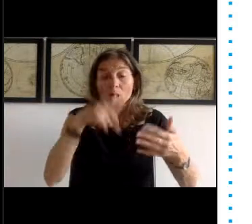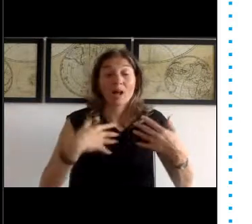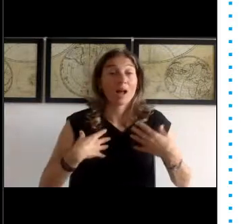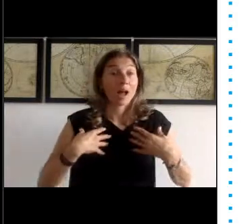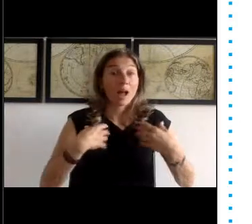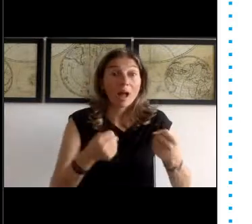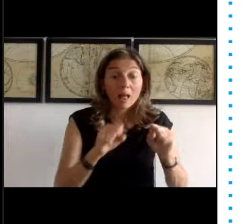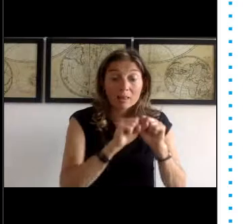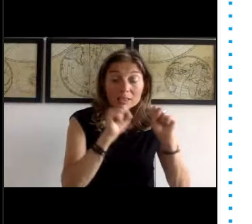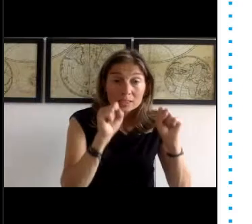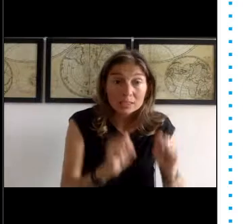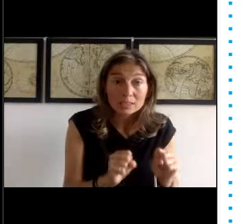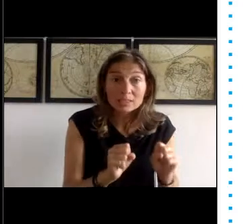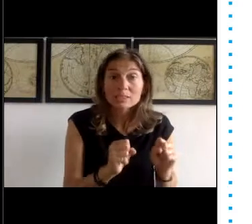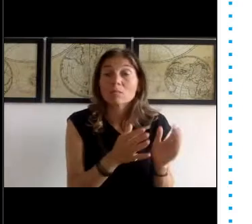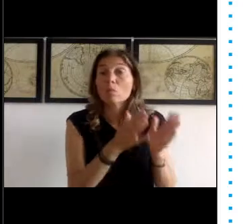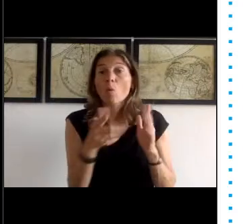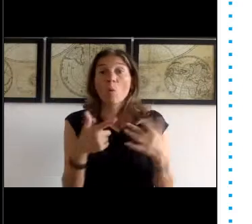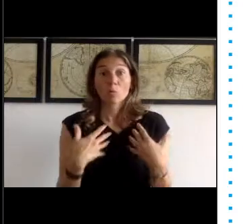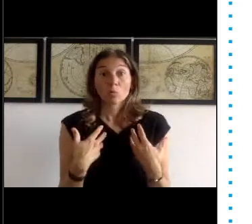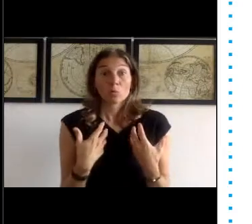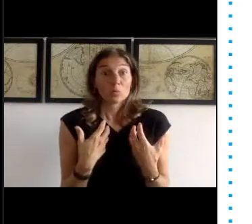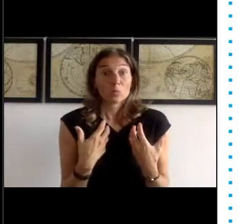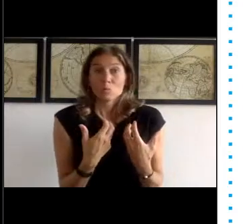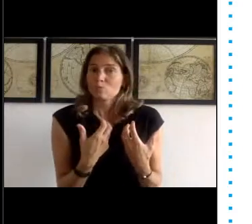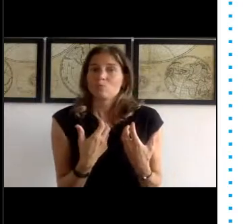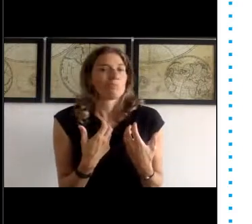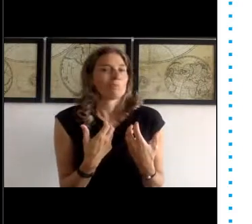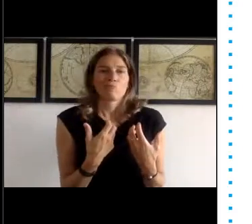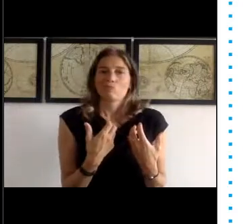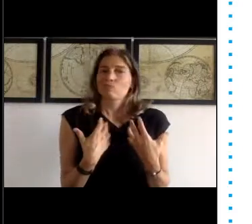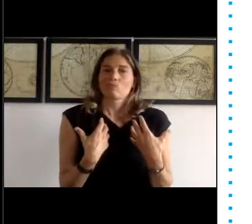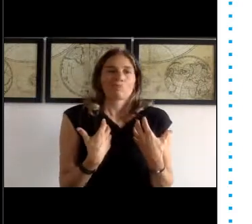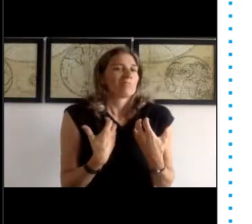We have heard it before also, it has to come in a timely manner,